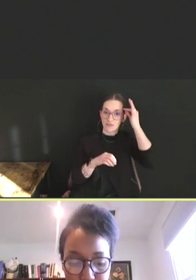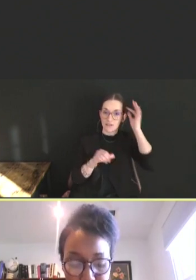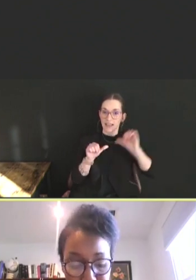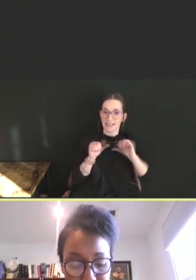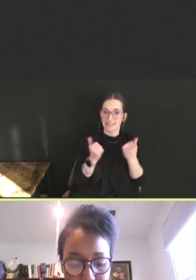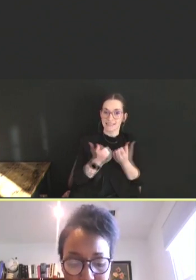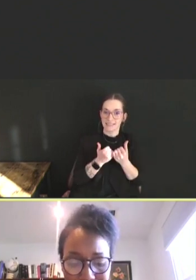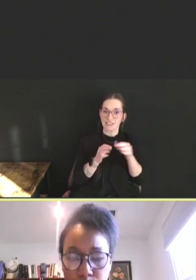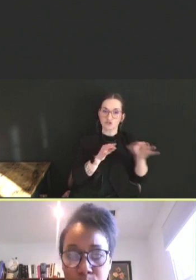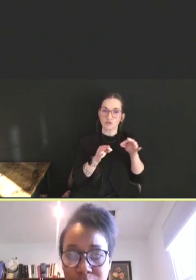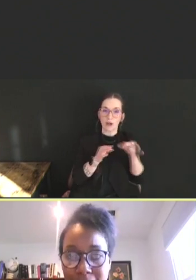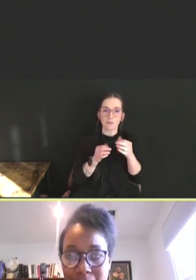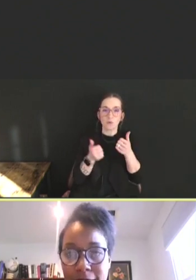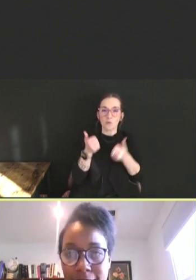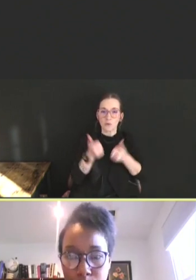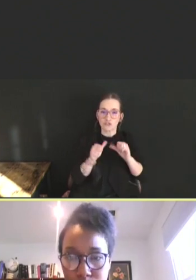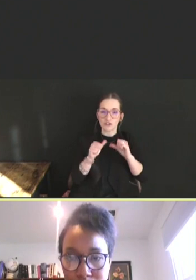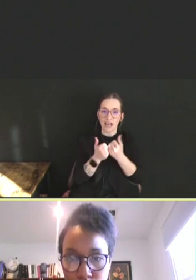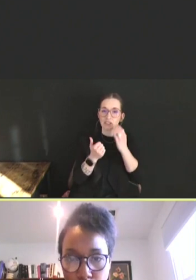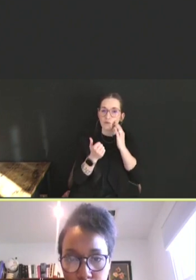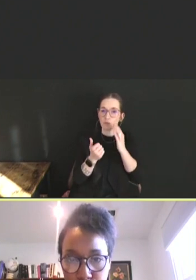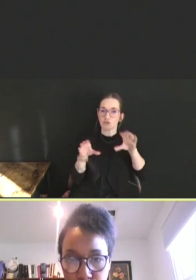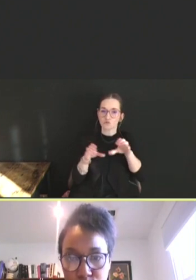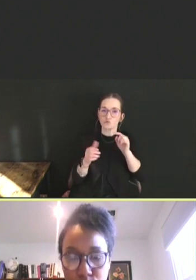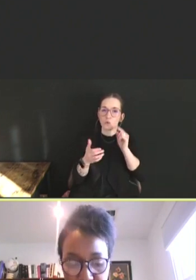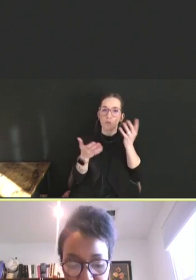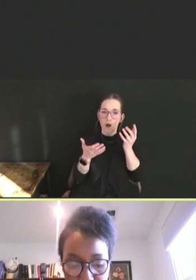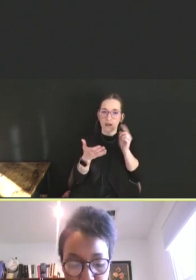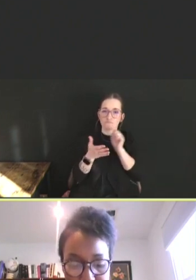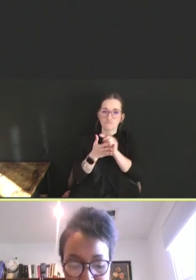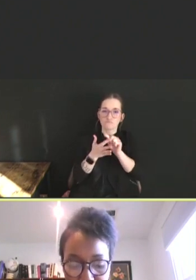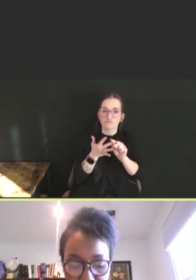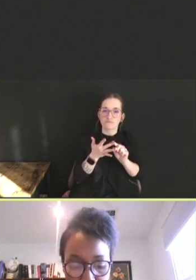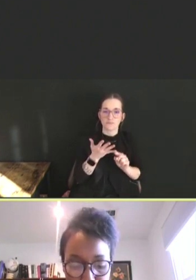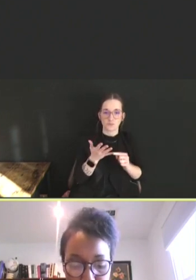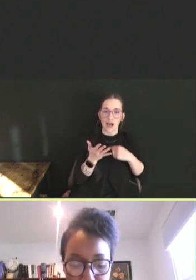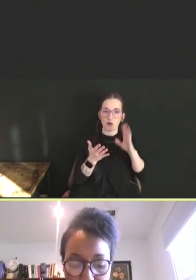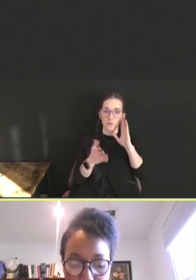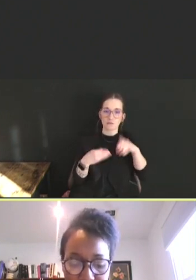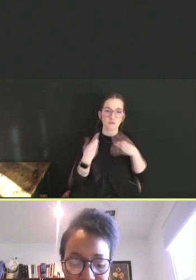And I will provide some examples as we walk through the duration of the presentation.